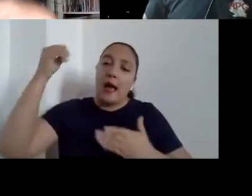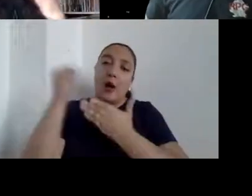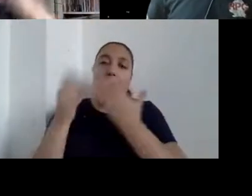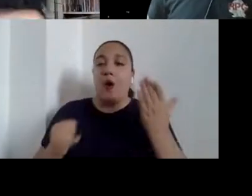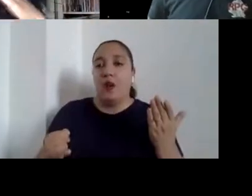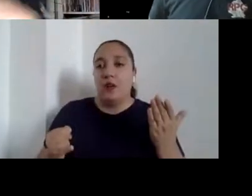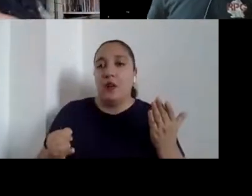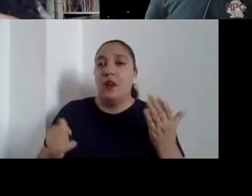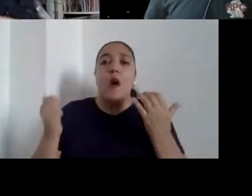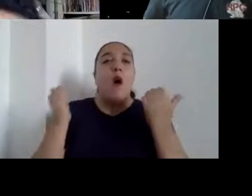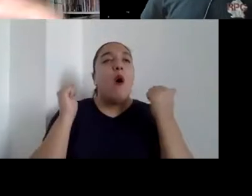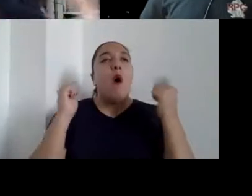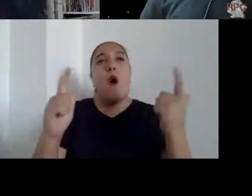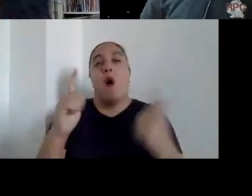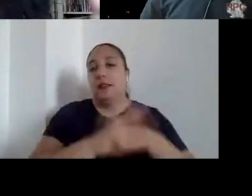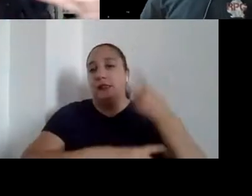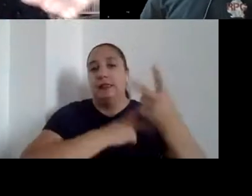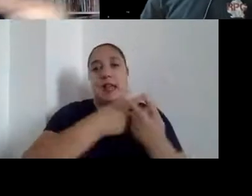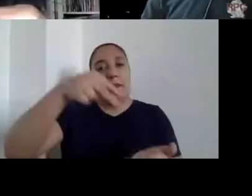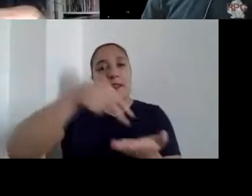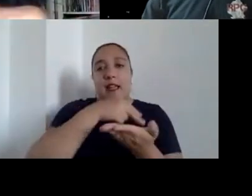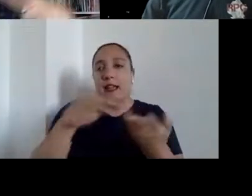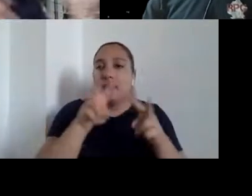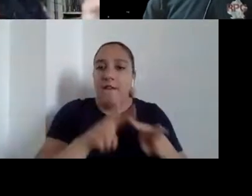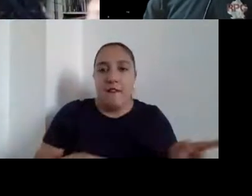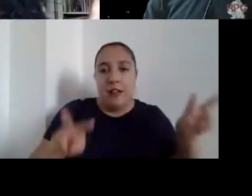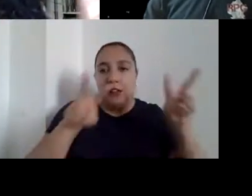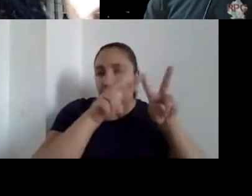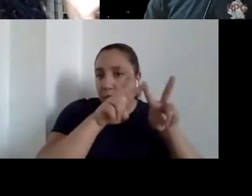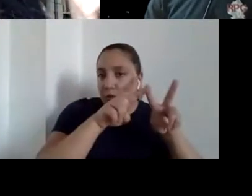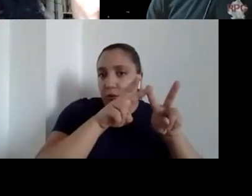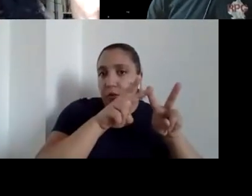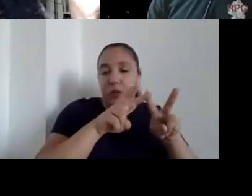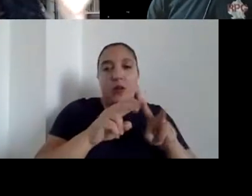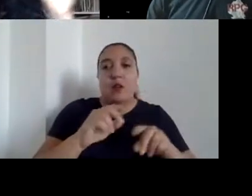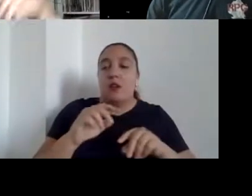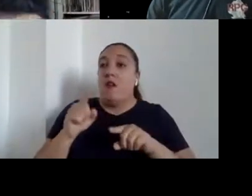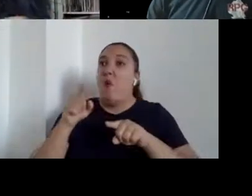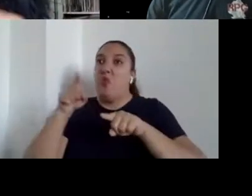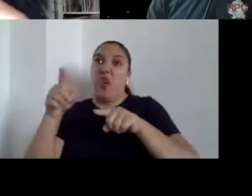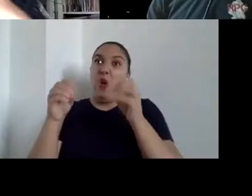There is not one that is better than the other. I started dancing late. I come from Caribbean